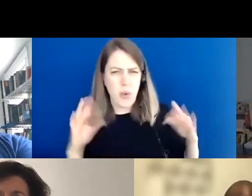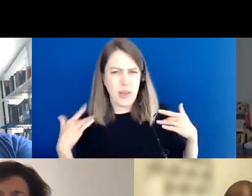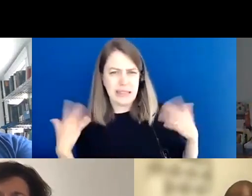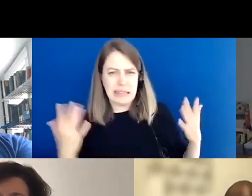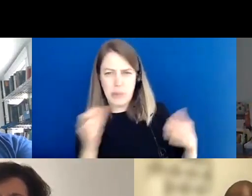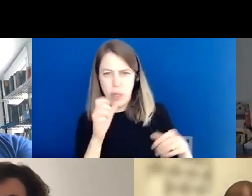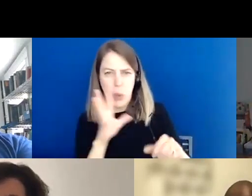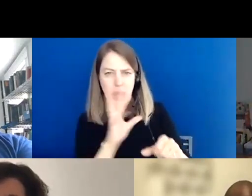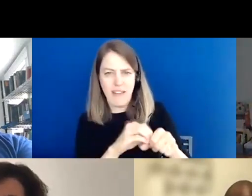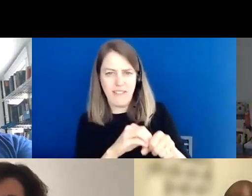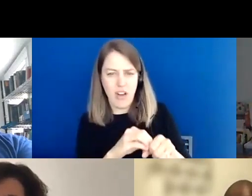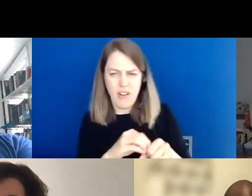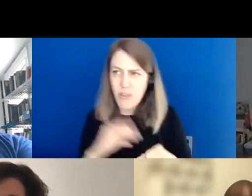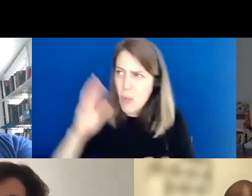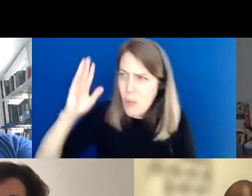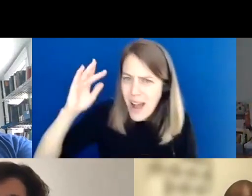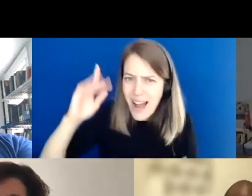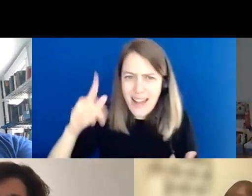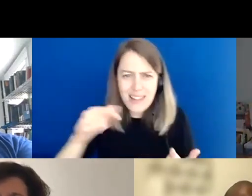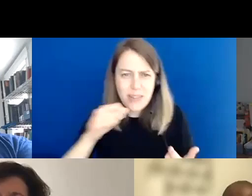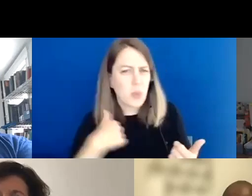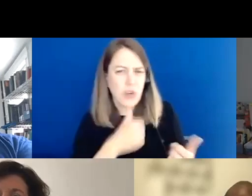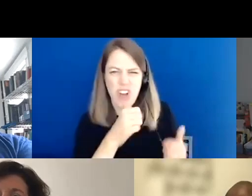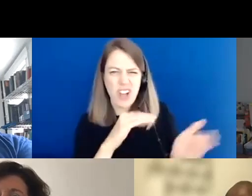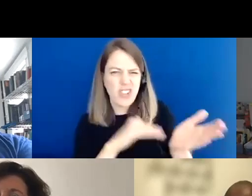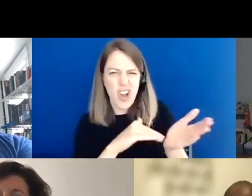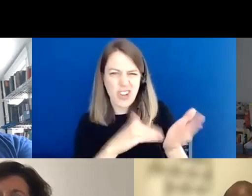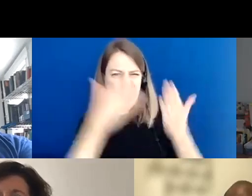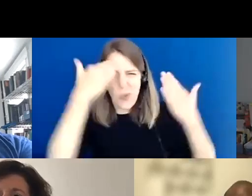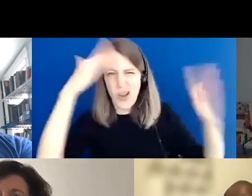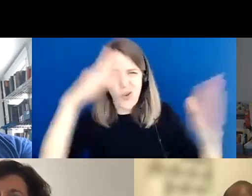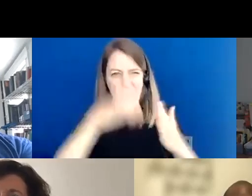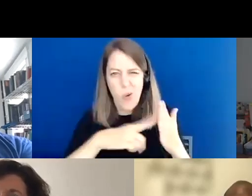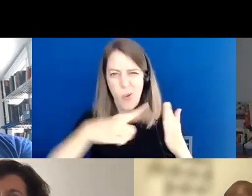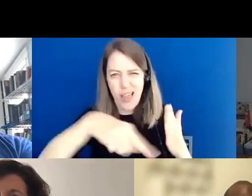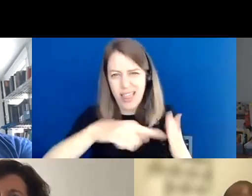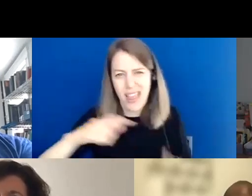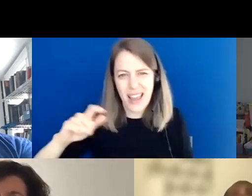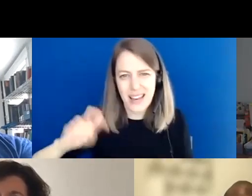we don't know what people like that need," and so I think that kind of sums it up.